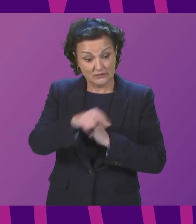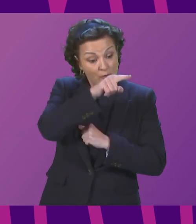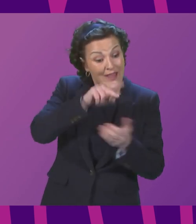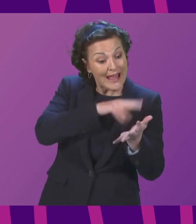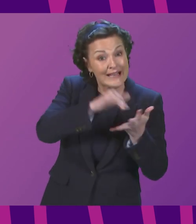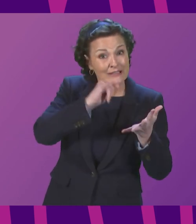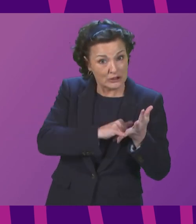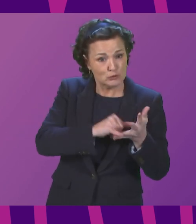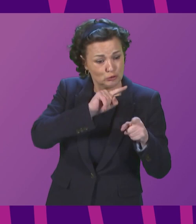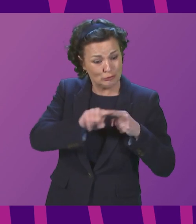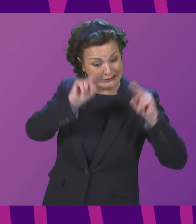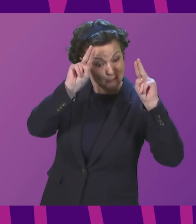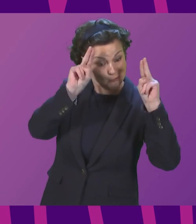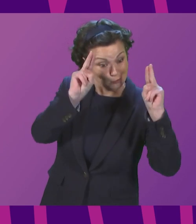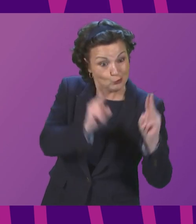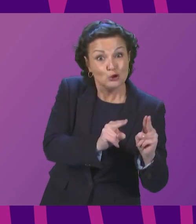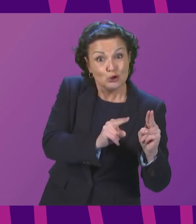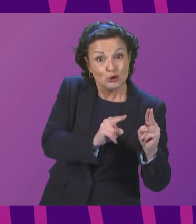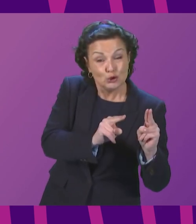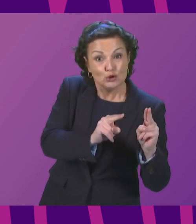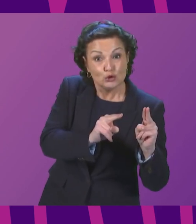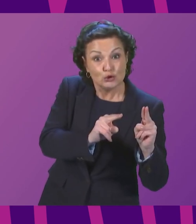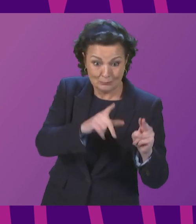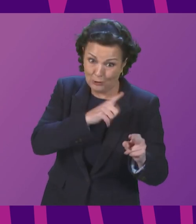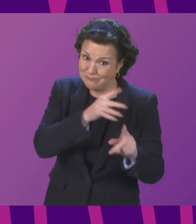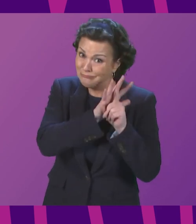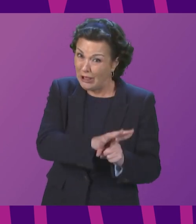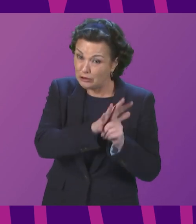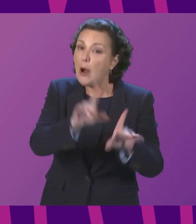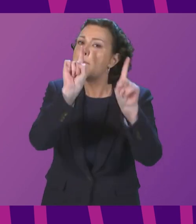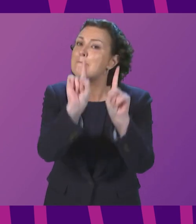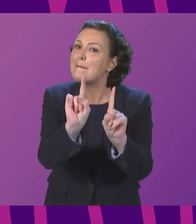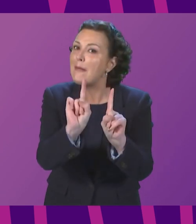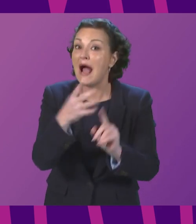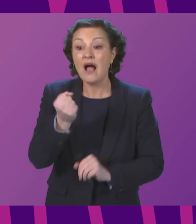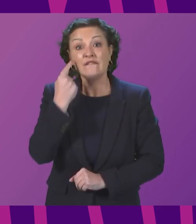which is under increasing pressure. On the upside, the evidence that omicron causes less